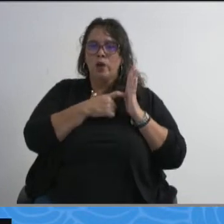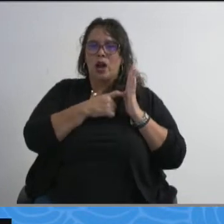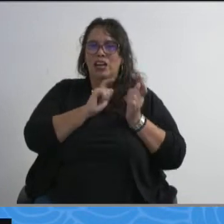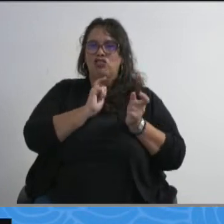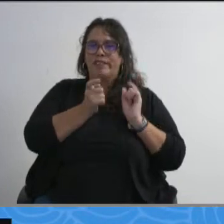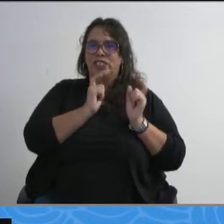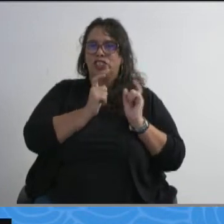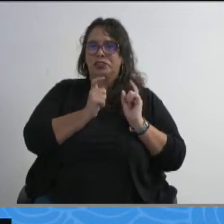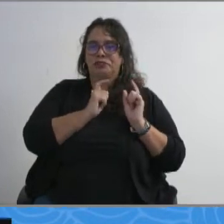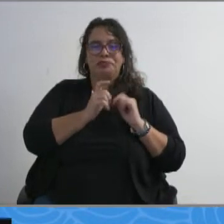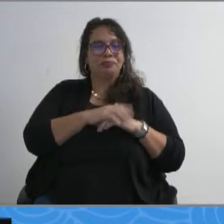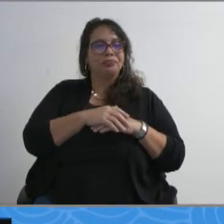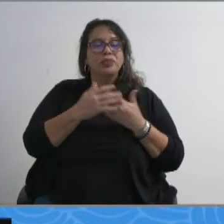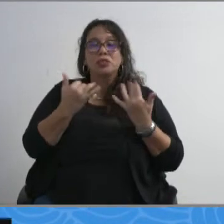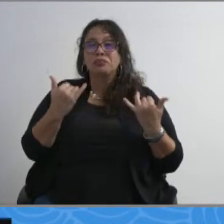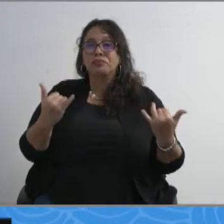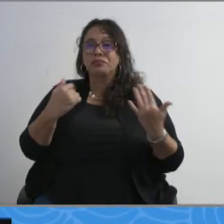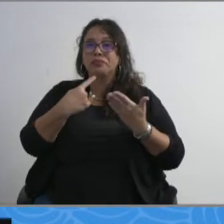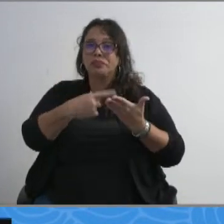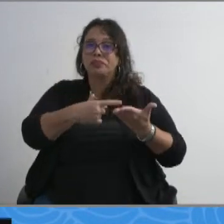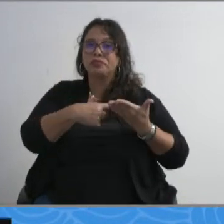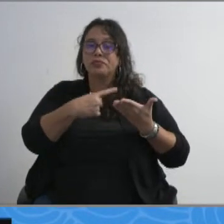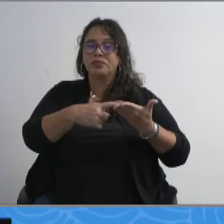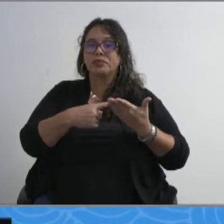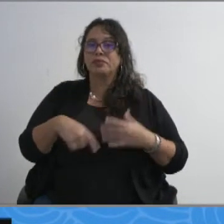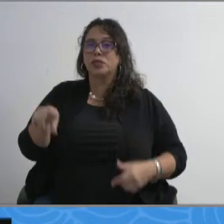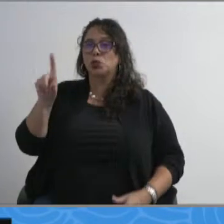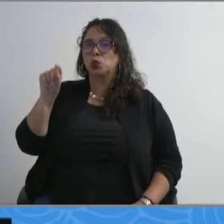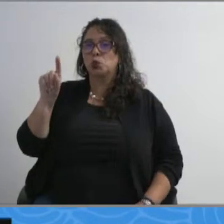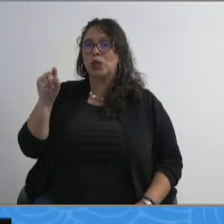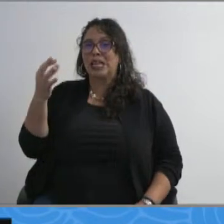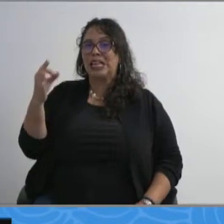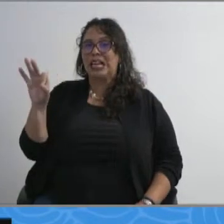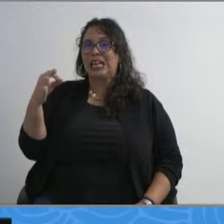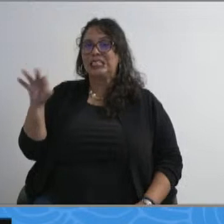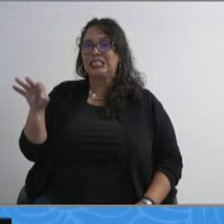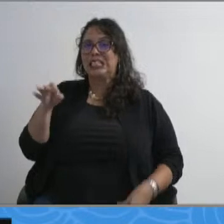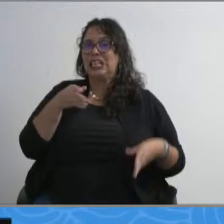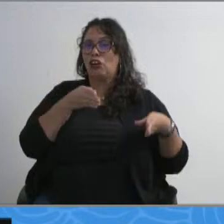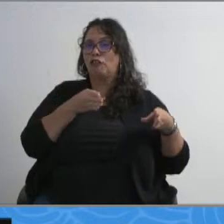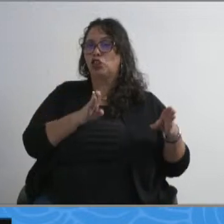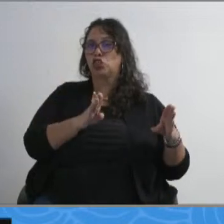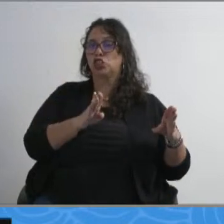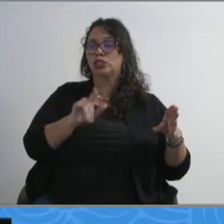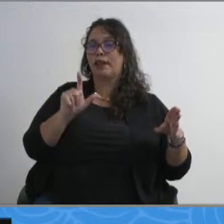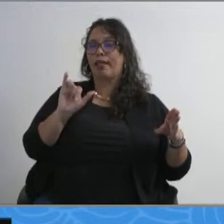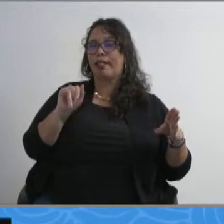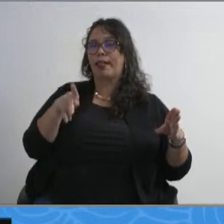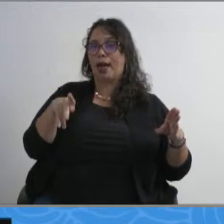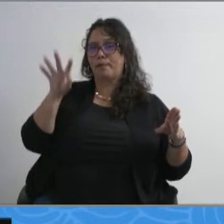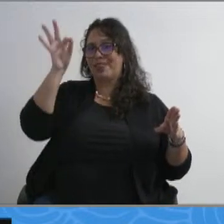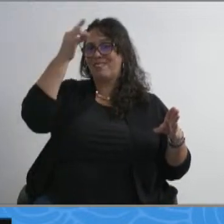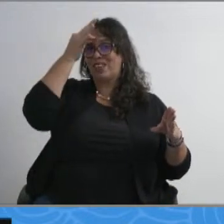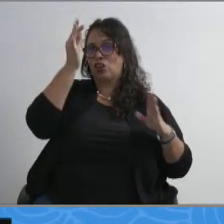So, I'm gonna talk today about the 2019 version of the LCAP Federal Addendum very briefly